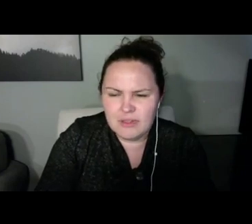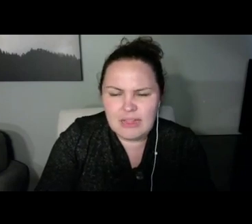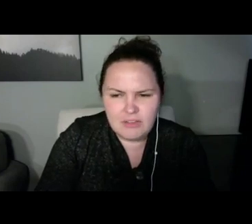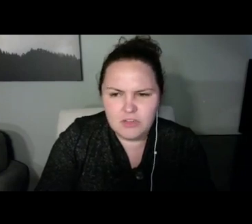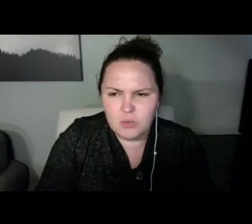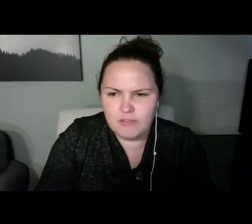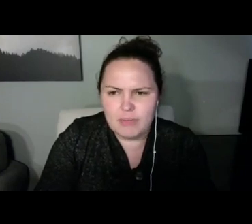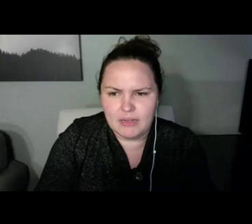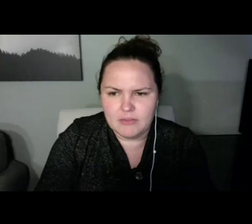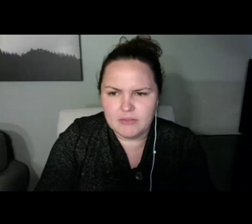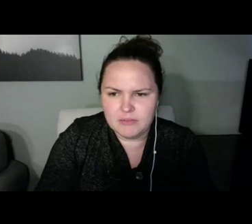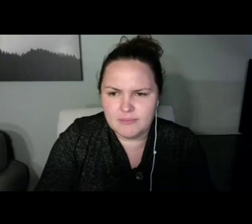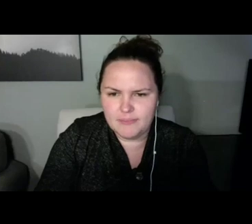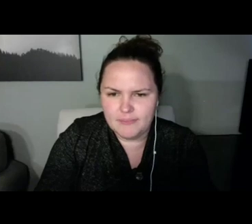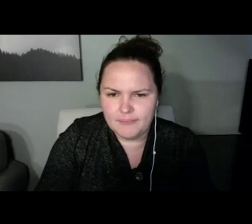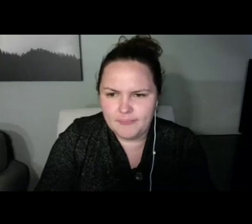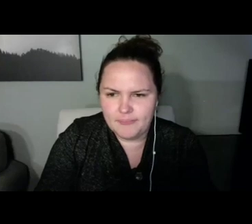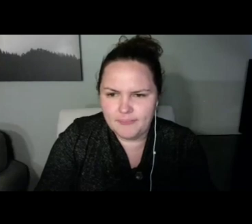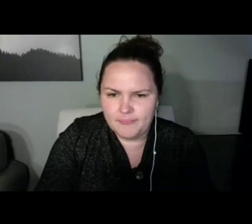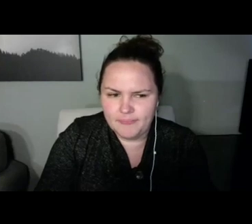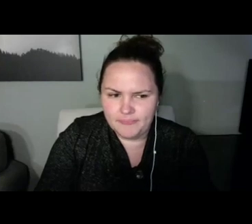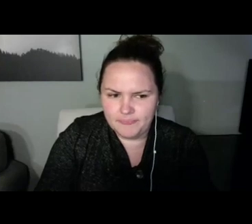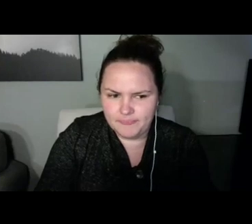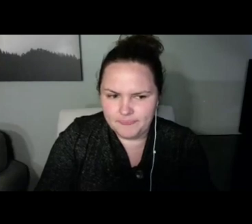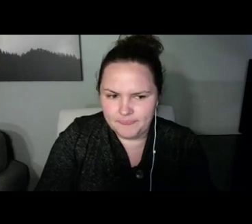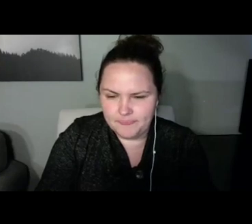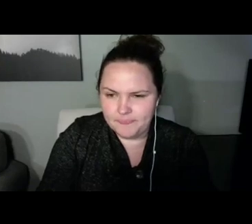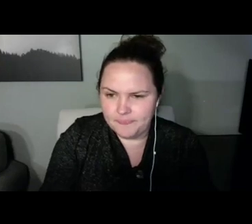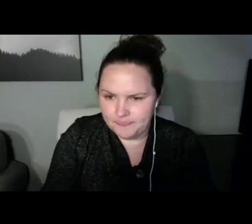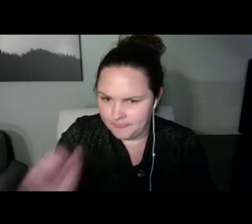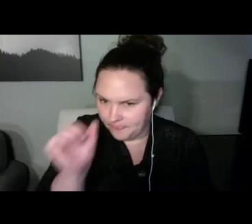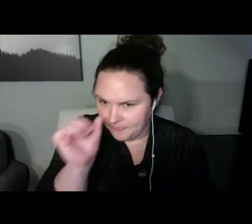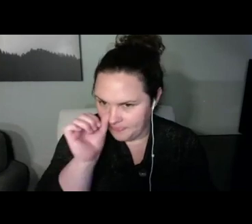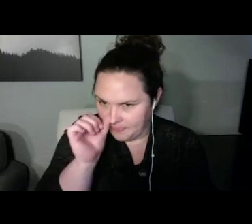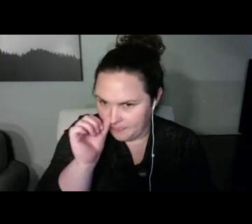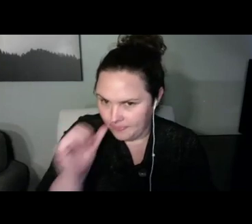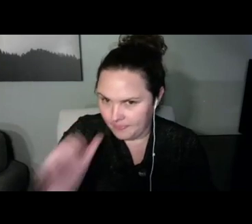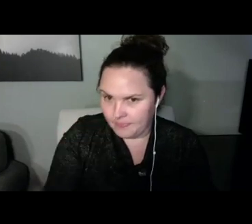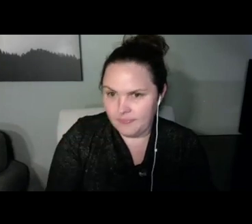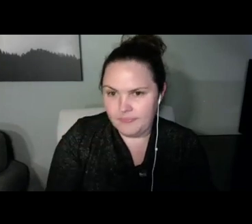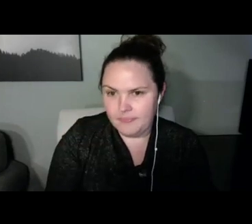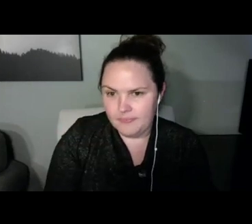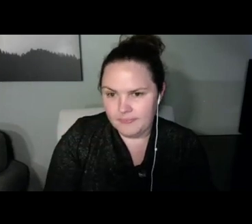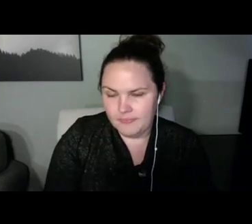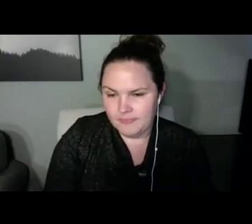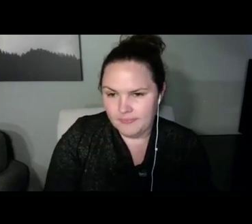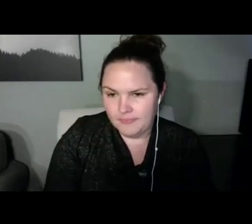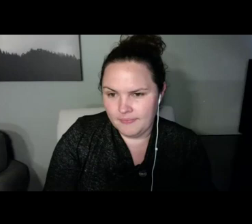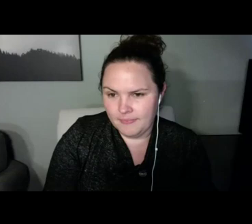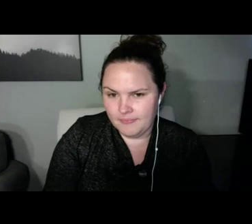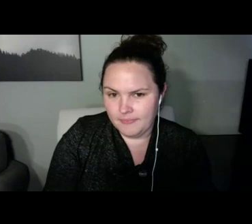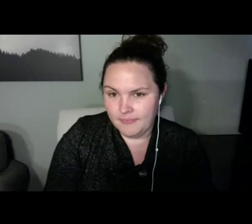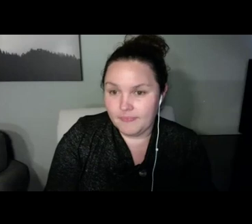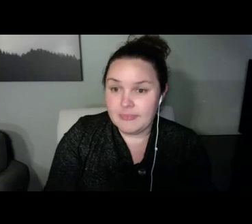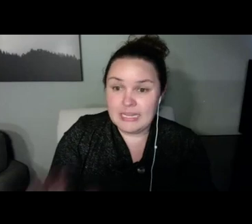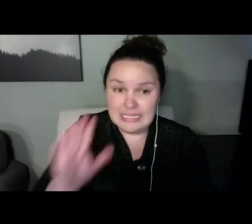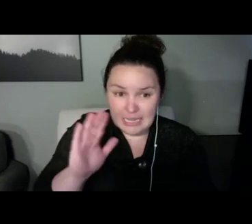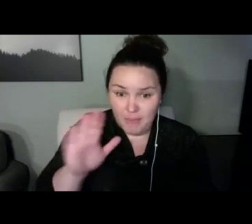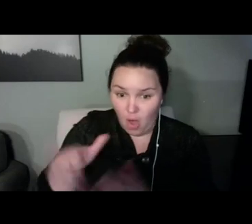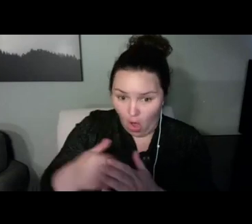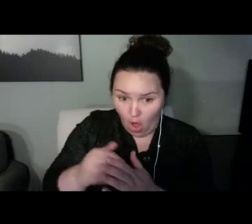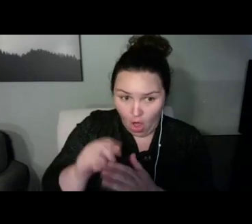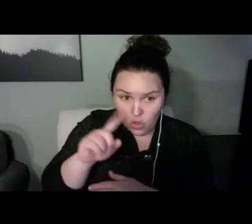Austin: 11 or 12 pounds. >> Jen: And that's all the questions I'm seeing.